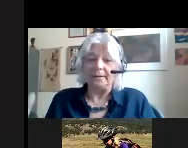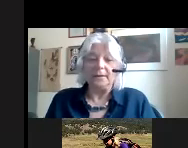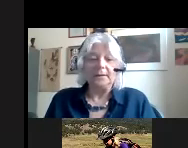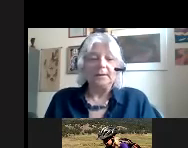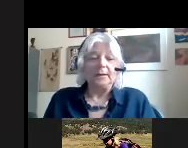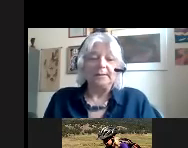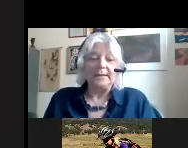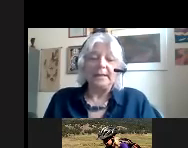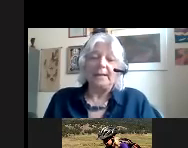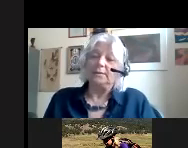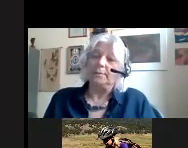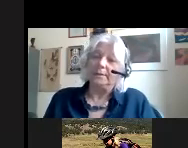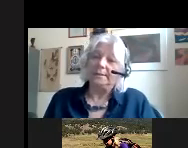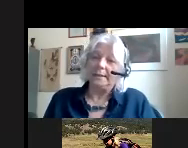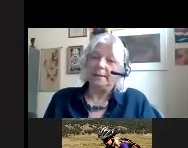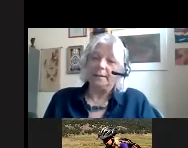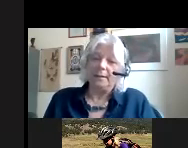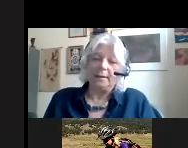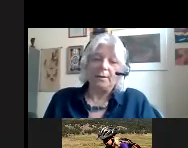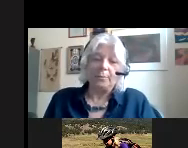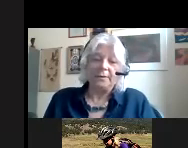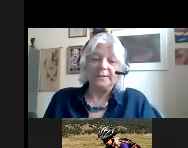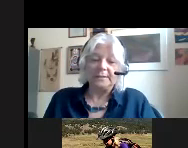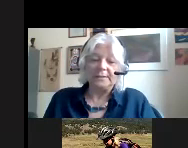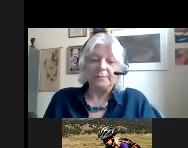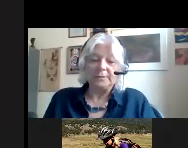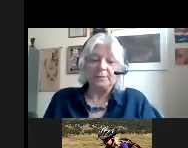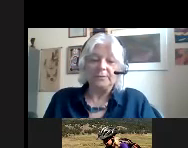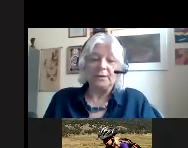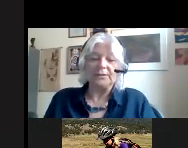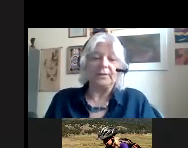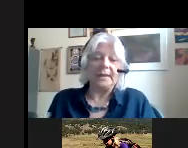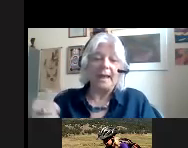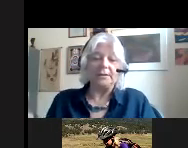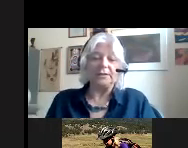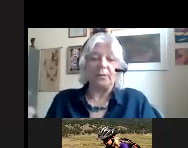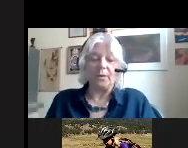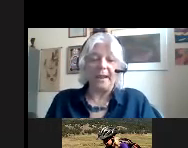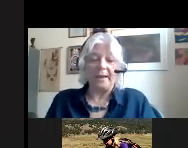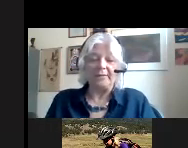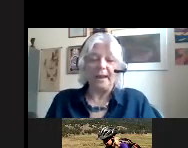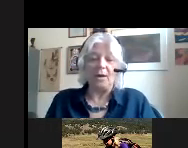dedicated to policing our prison systems. It was also the catalyst for what we have now,